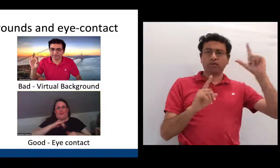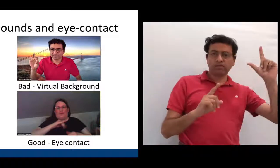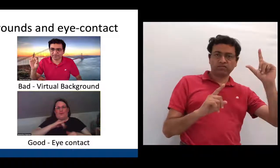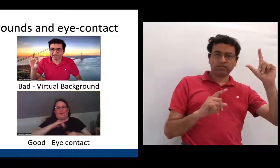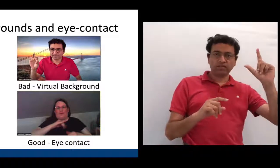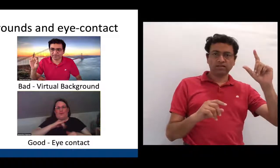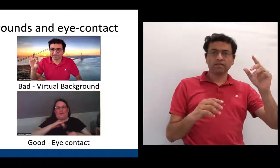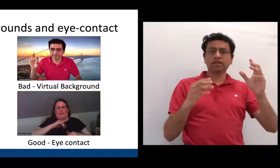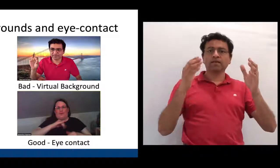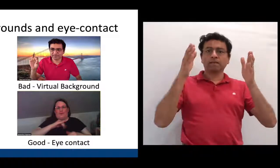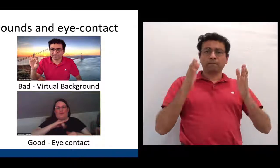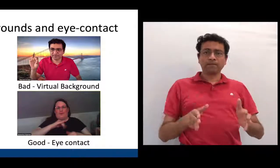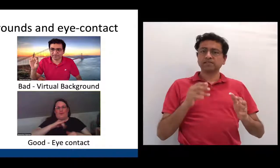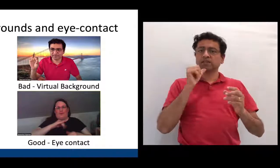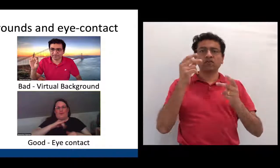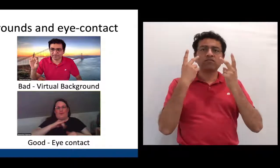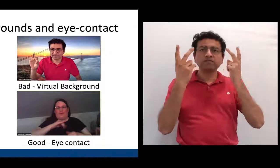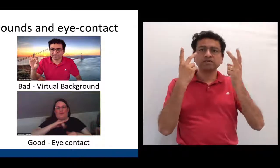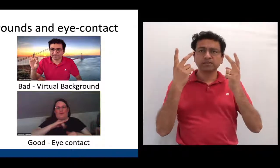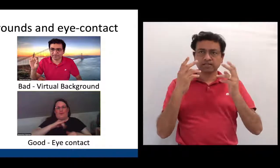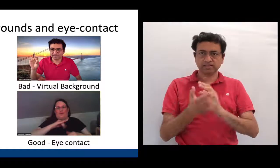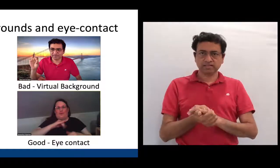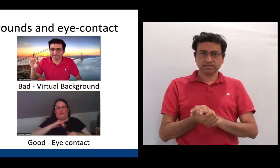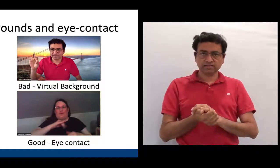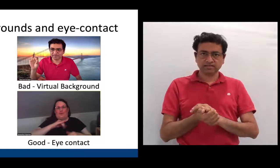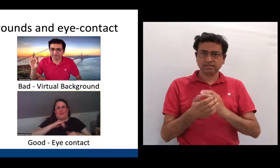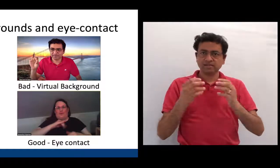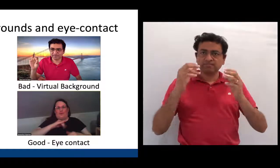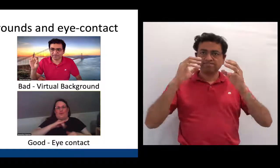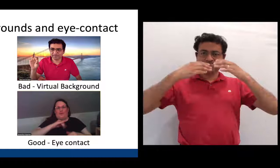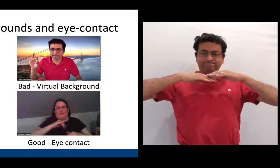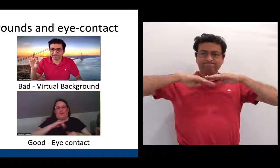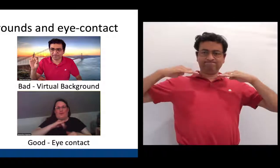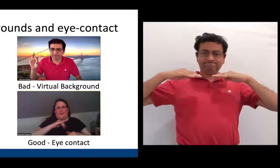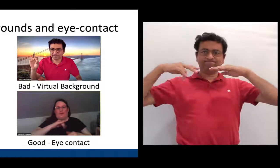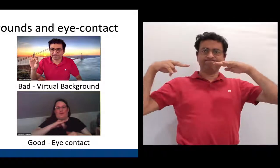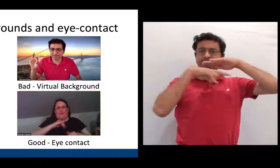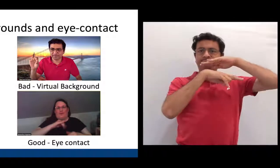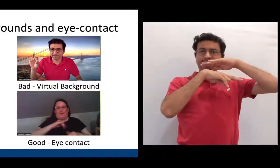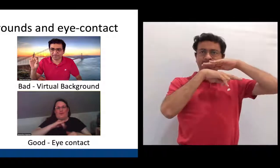On the top left, the person is not visible. The bottom is cut off.